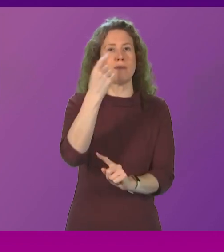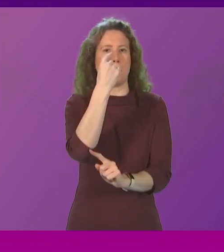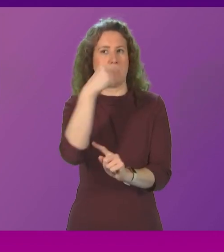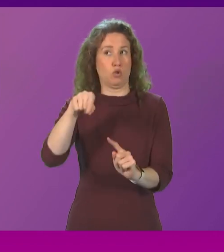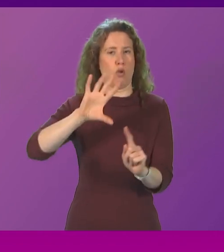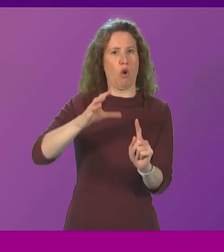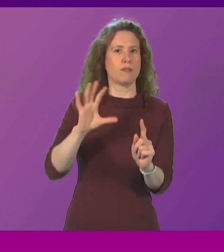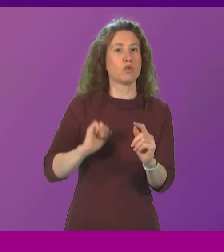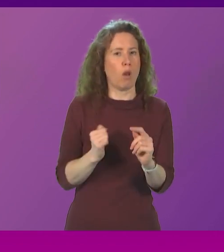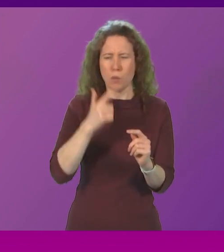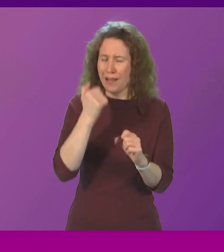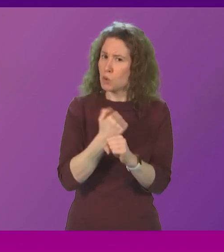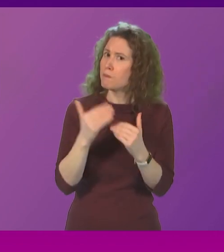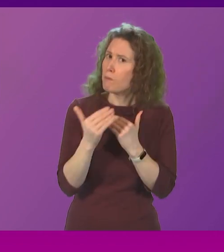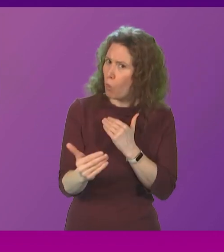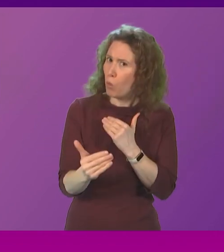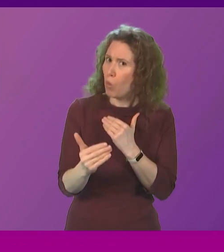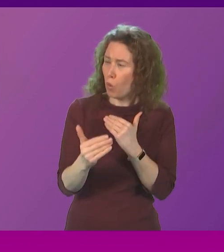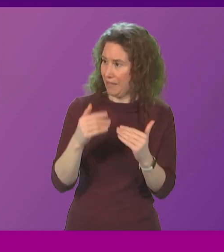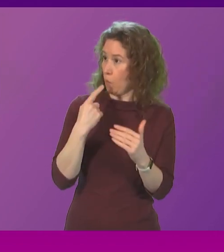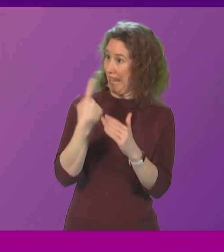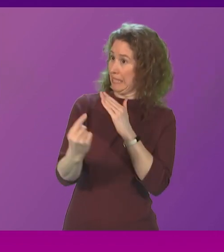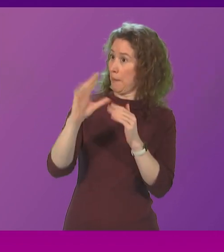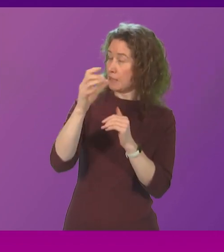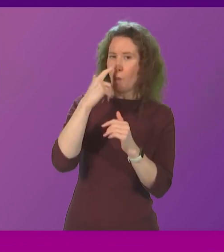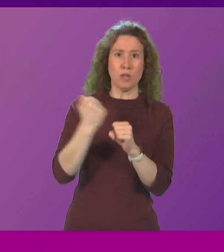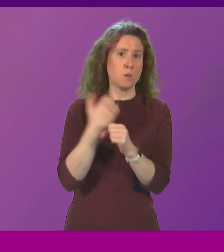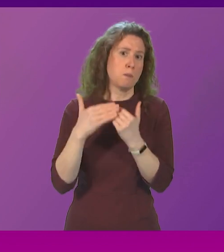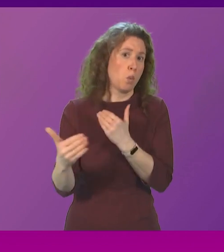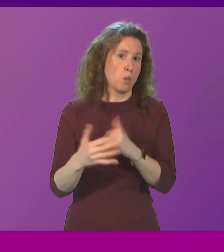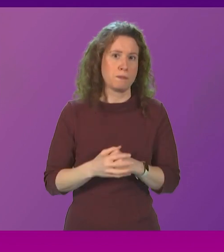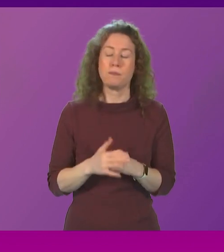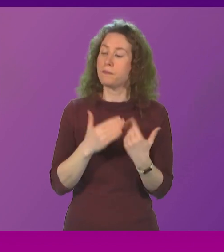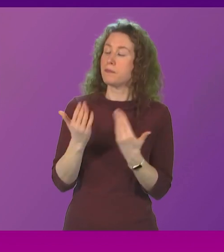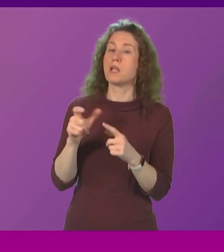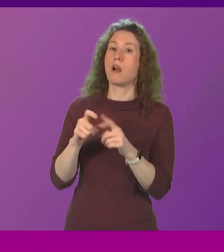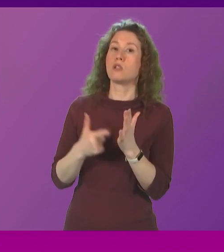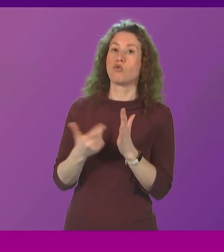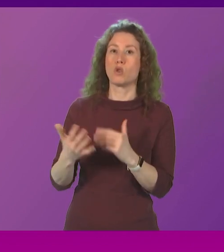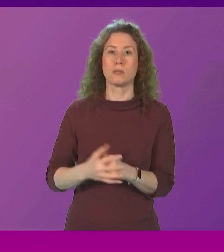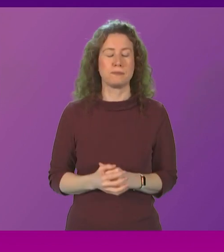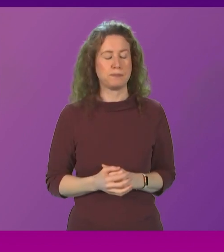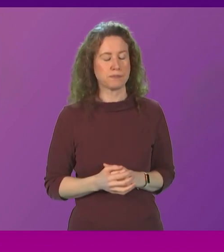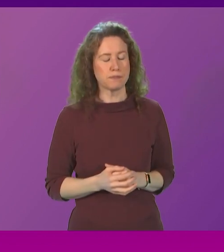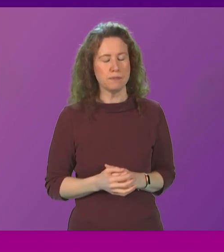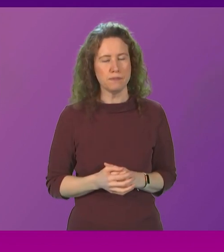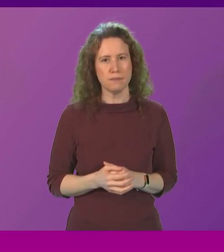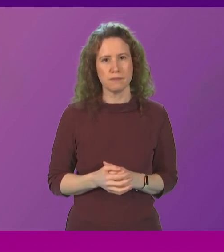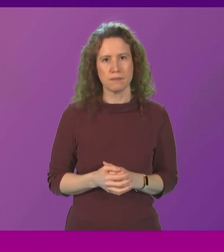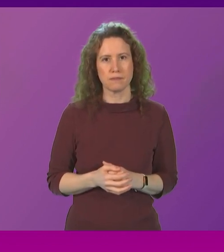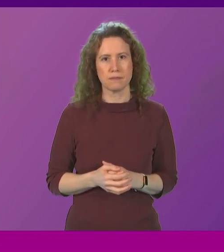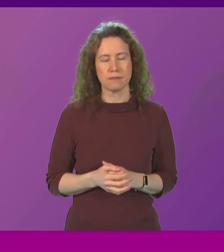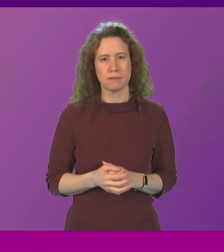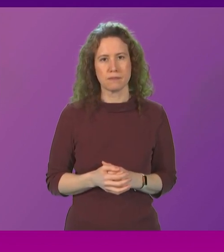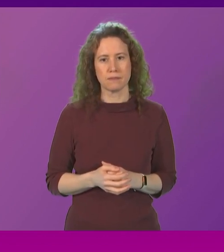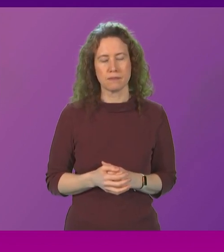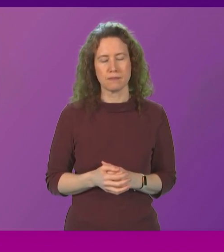We can do so much more with the powers of an independent nation.